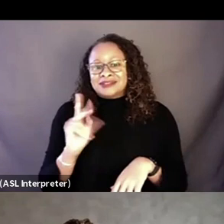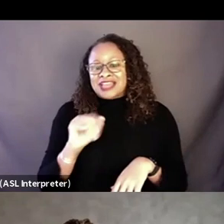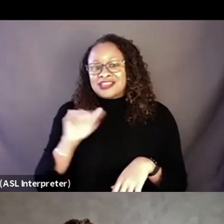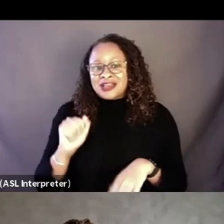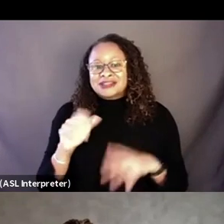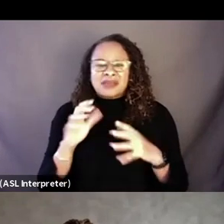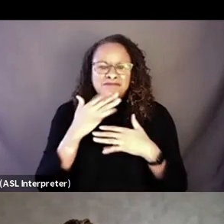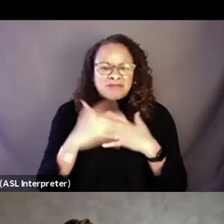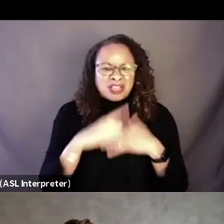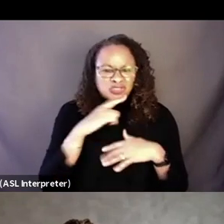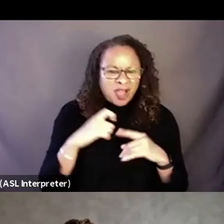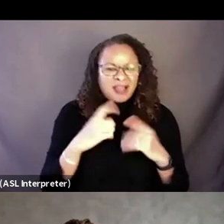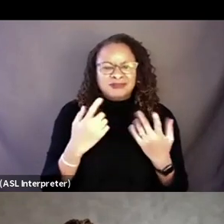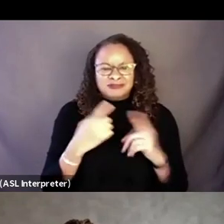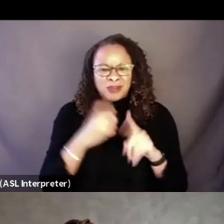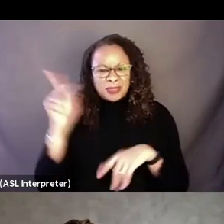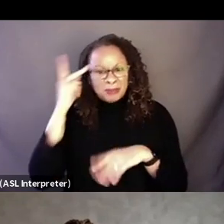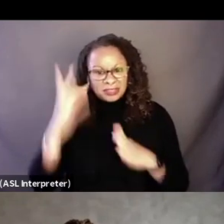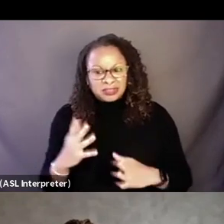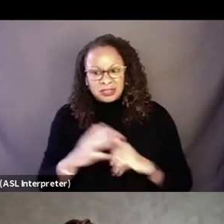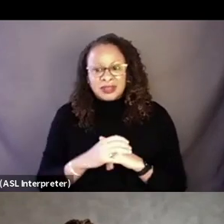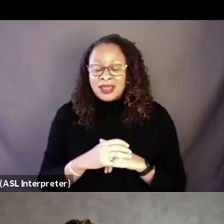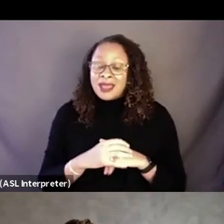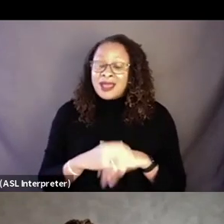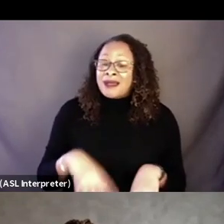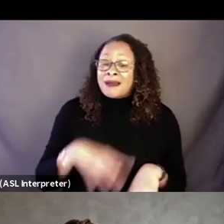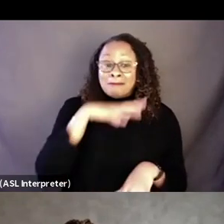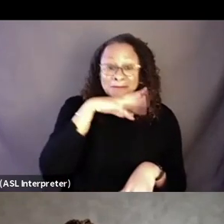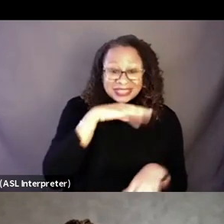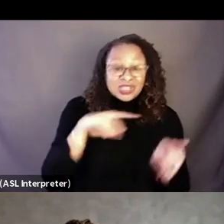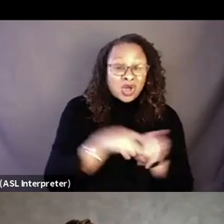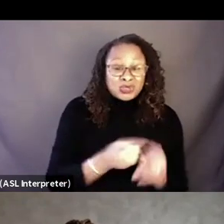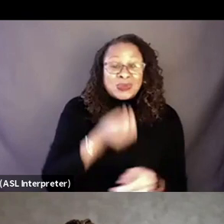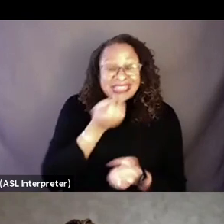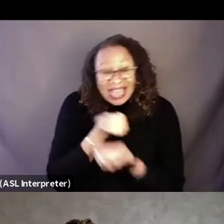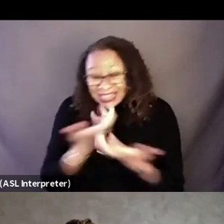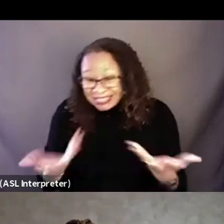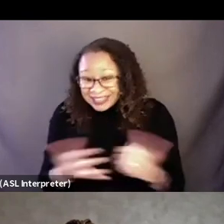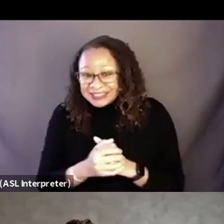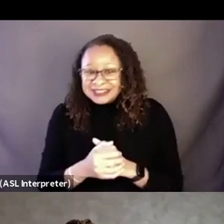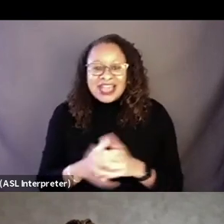and coincidentally what we didn't know that pigs eat anything. So we came with pigs. It was just one part of the art